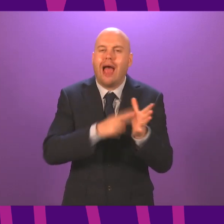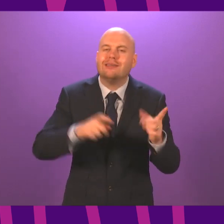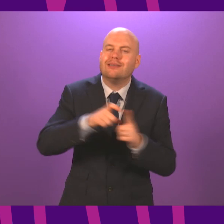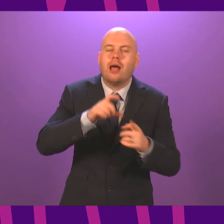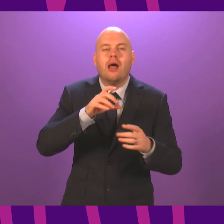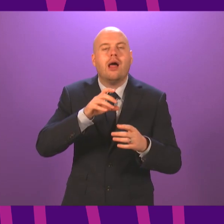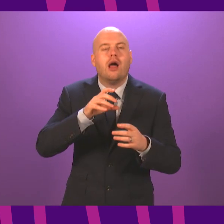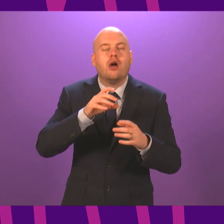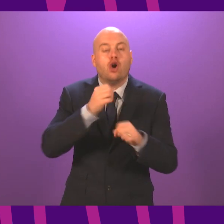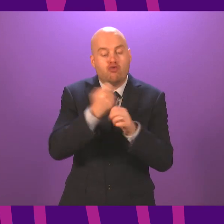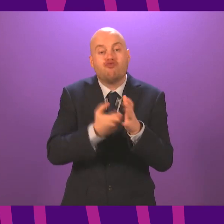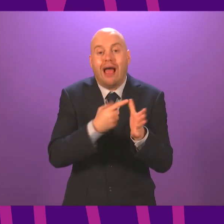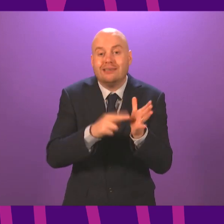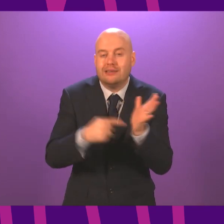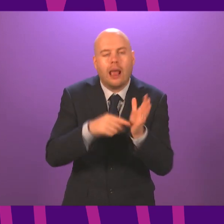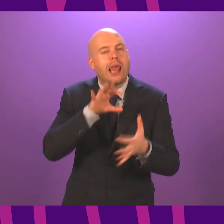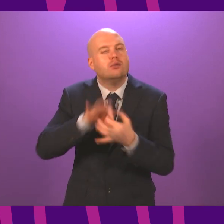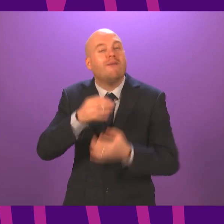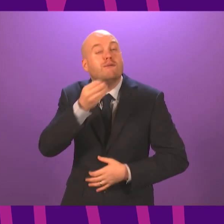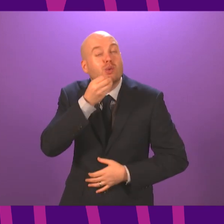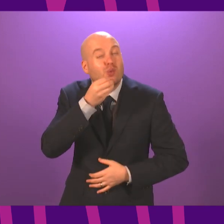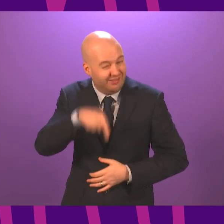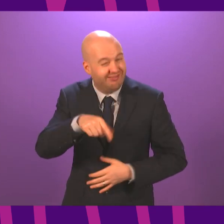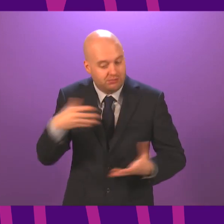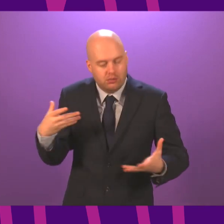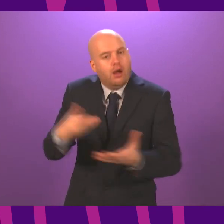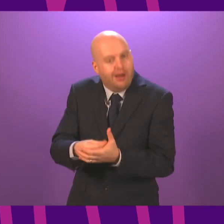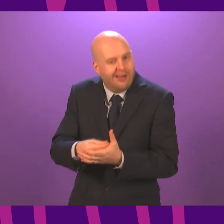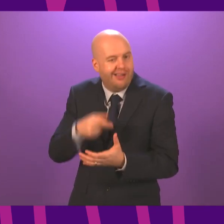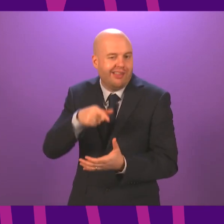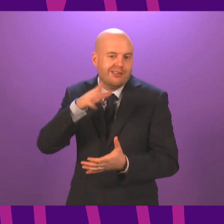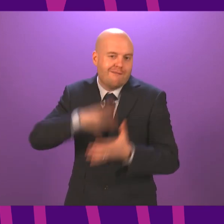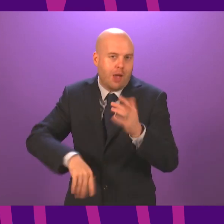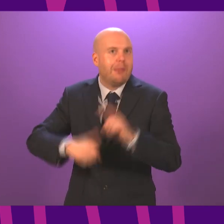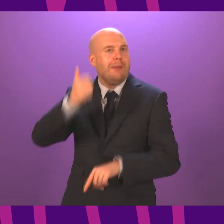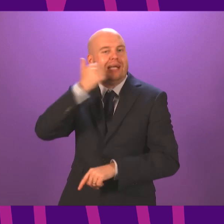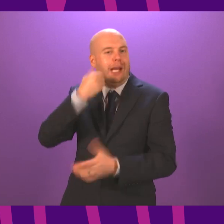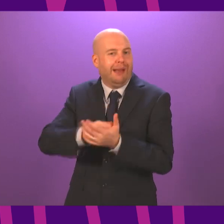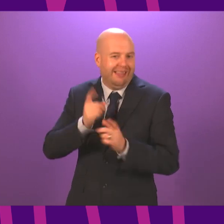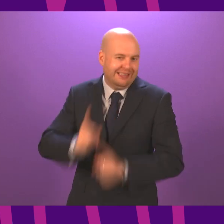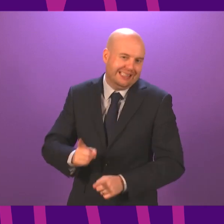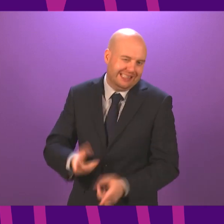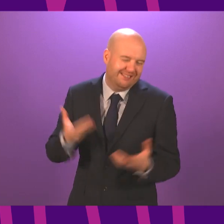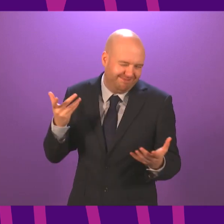backdate it would require Social Security Scotland staff to analyse every single application for